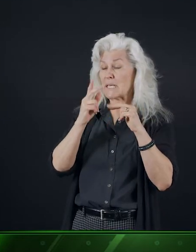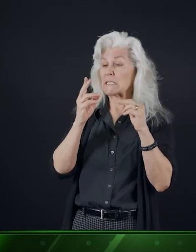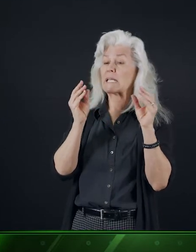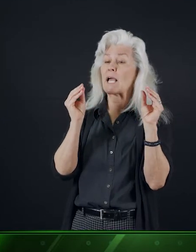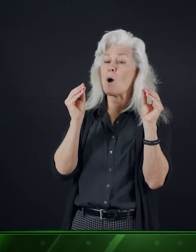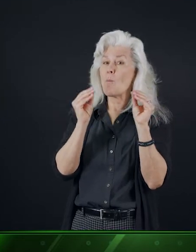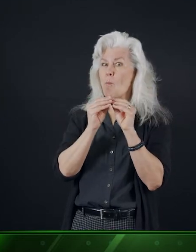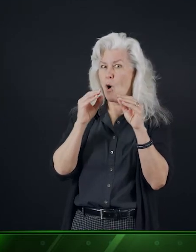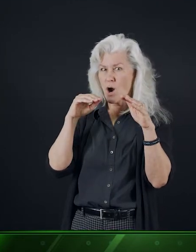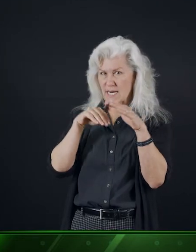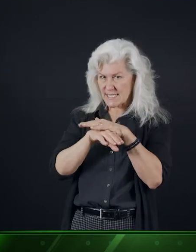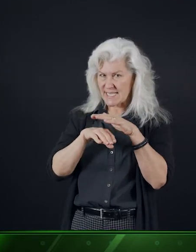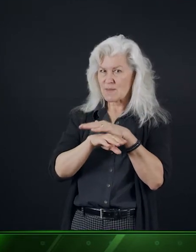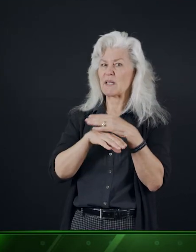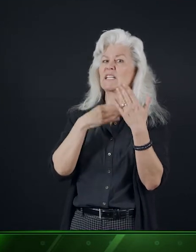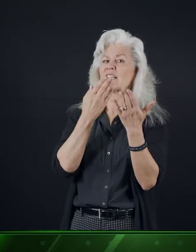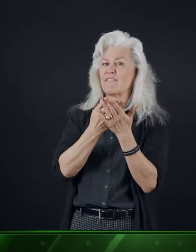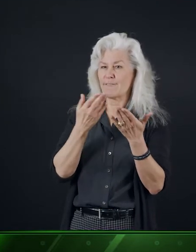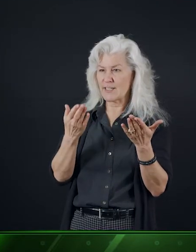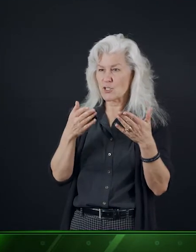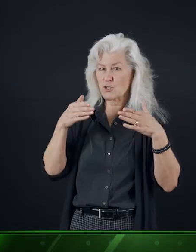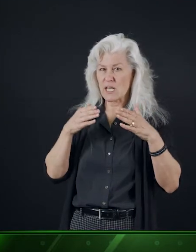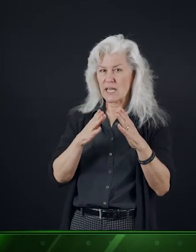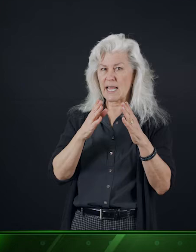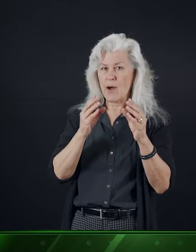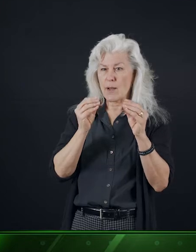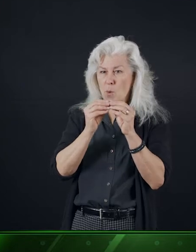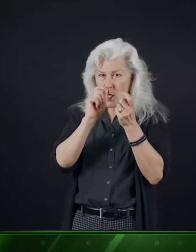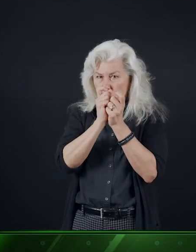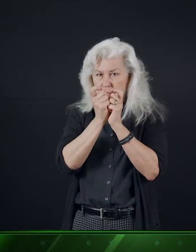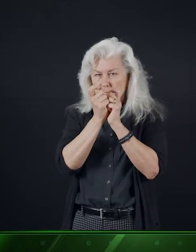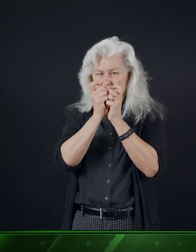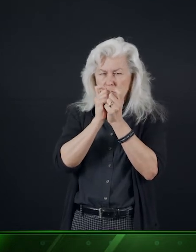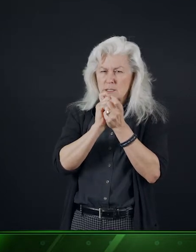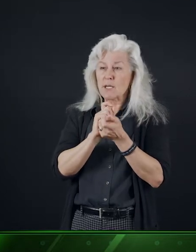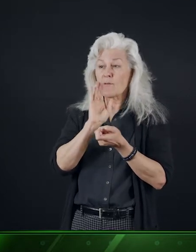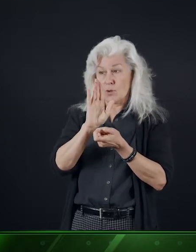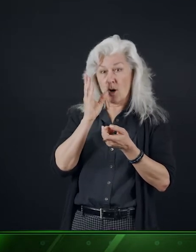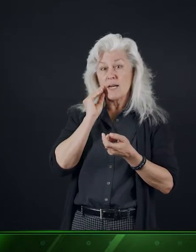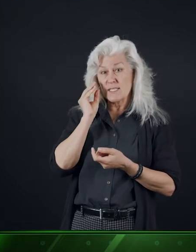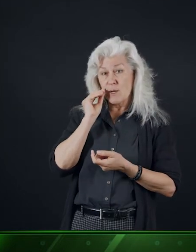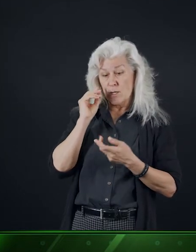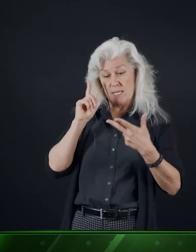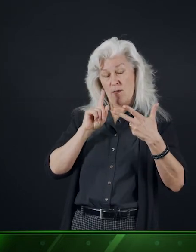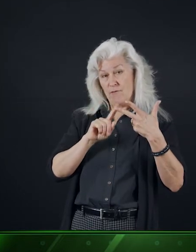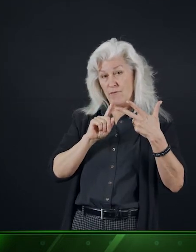allowing further customization of your experience. And last, making it easier to include accessibility